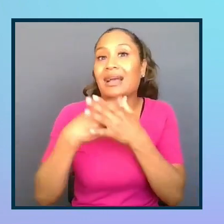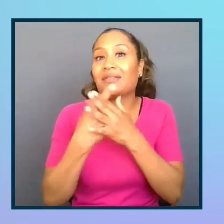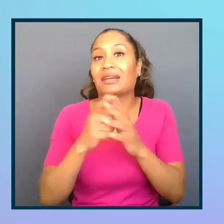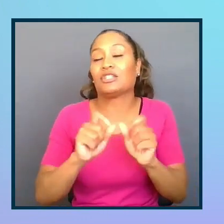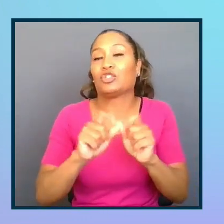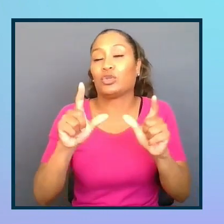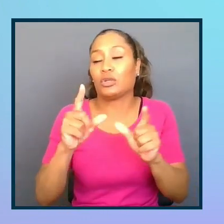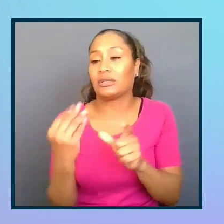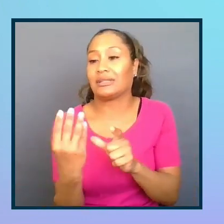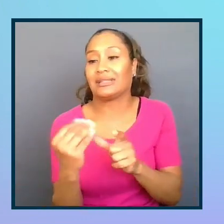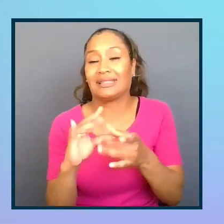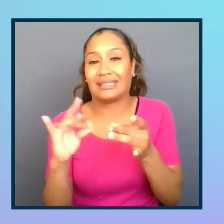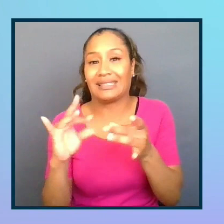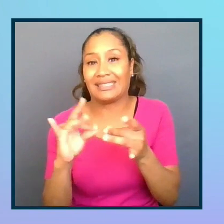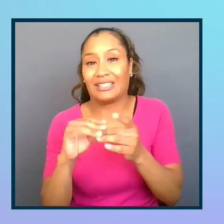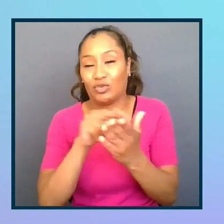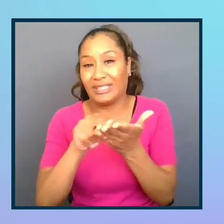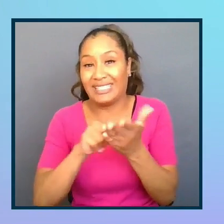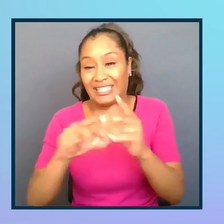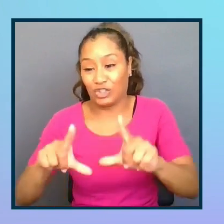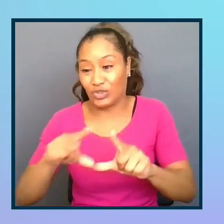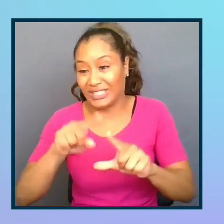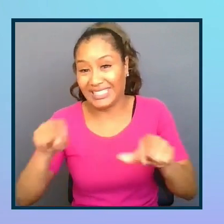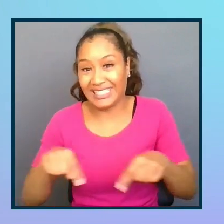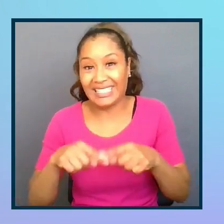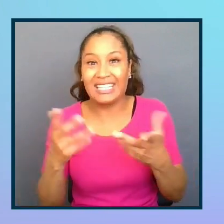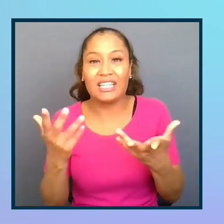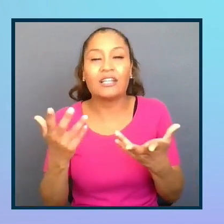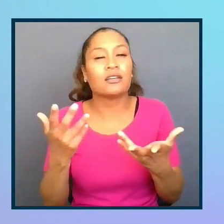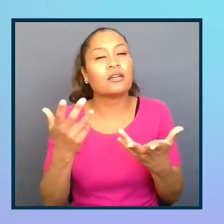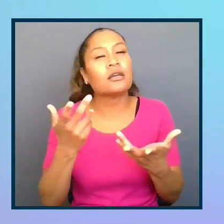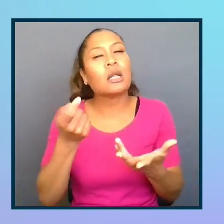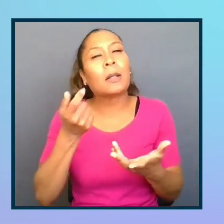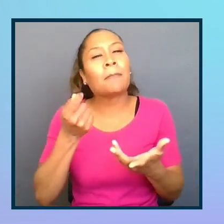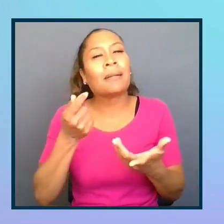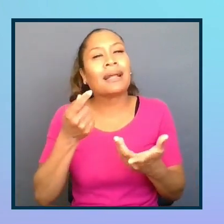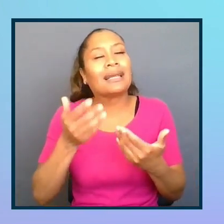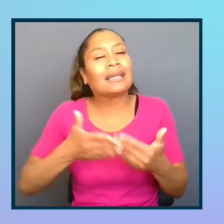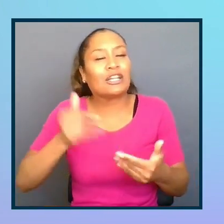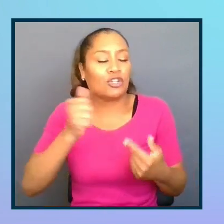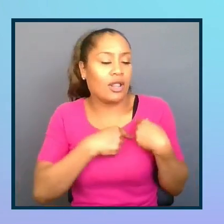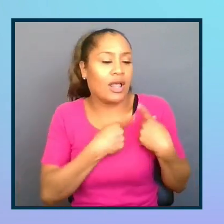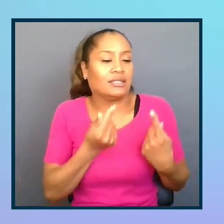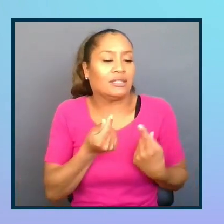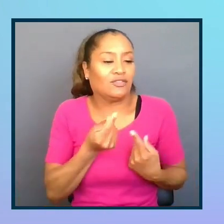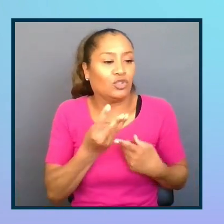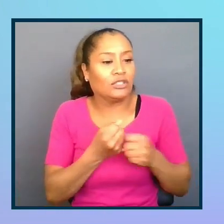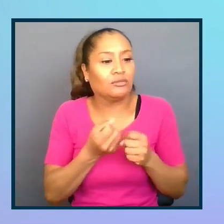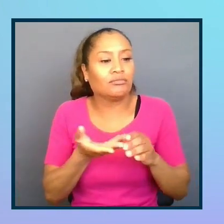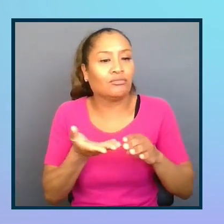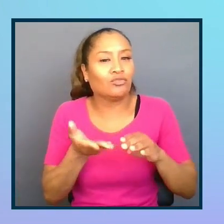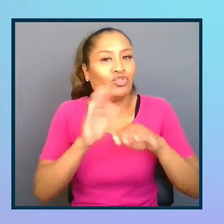So it's maybe been a little bit easier over the last few years to sort of raise awareness perhaps